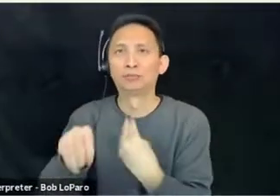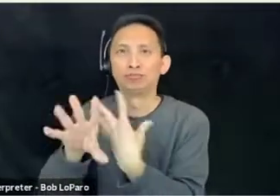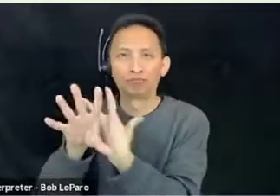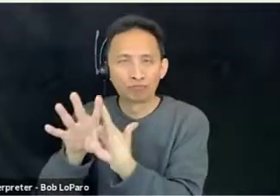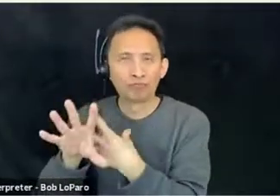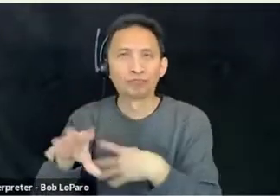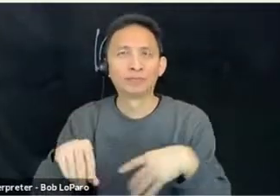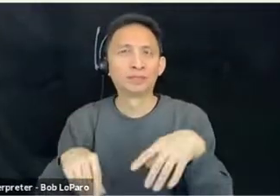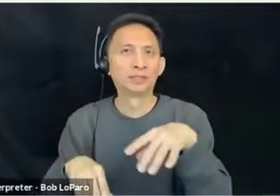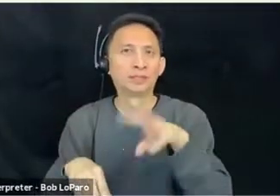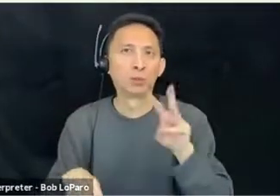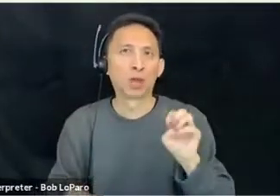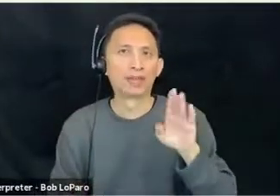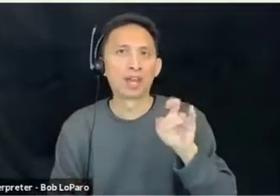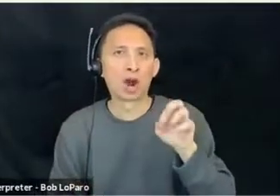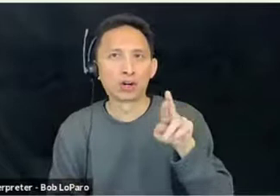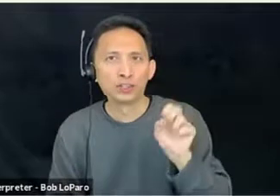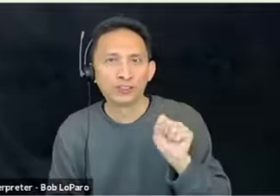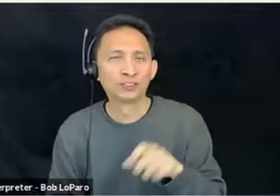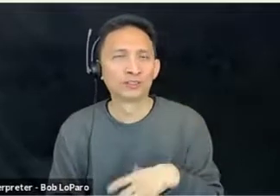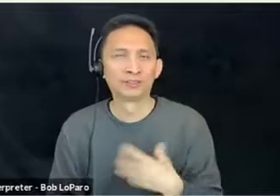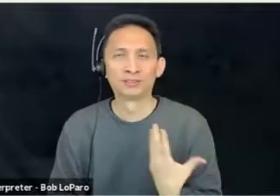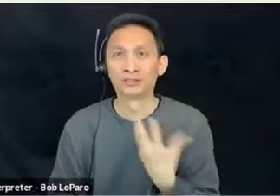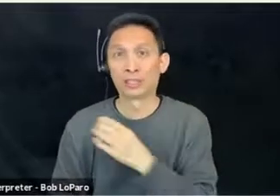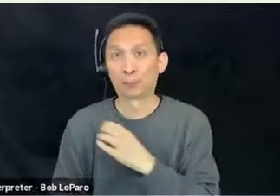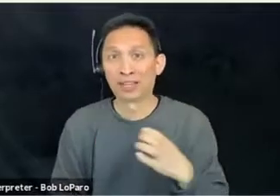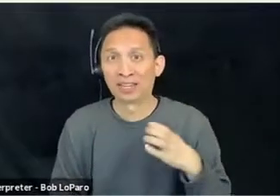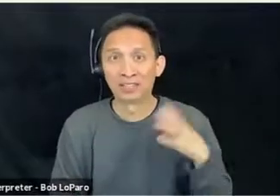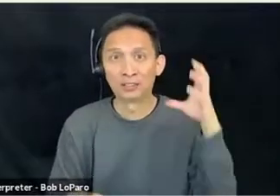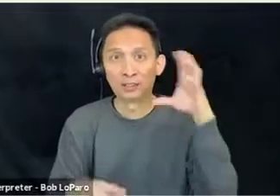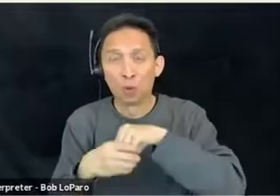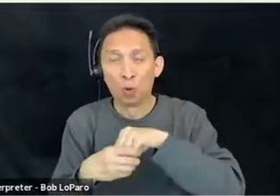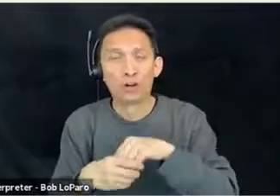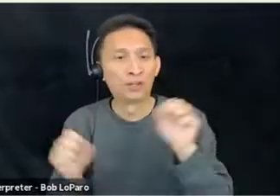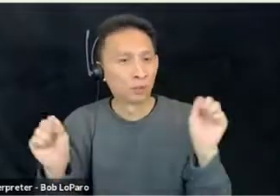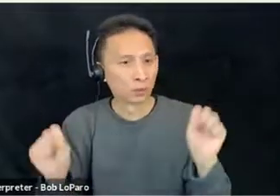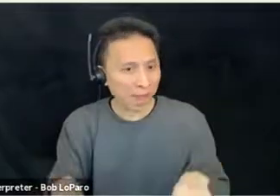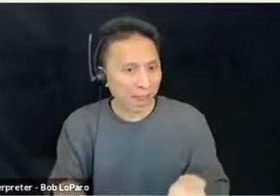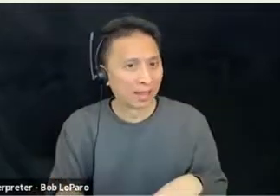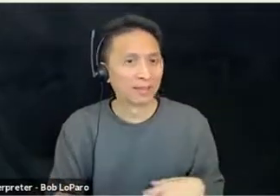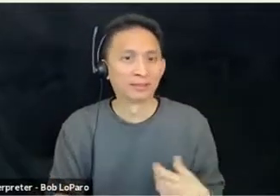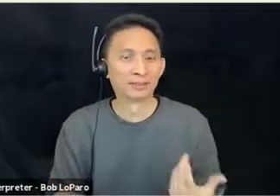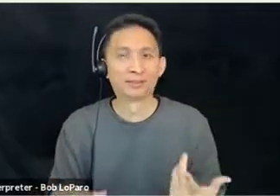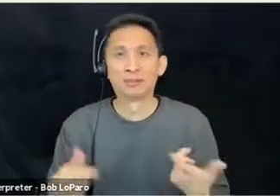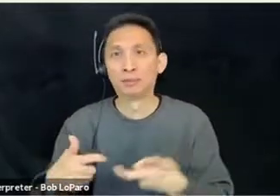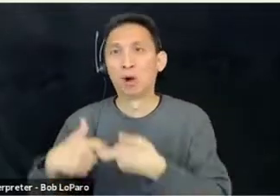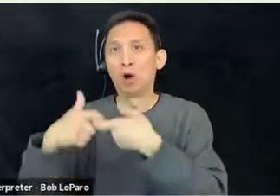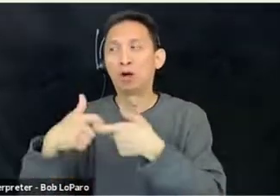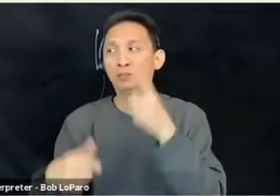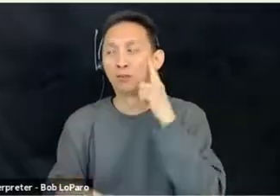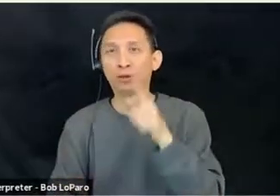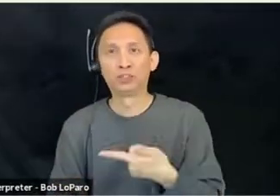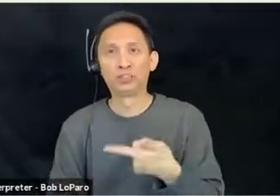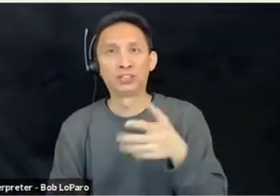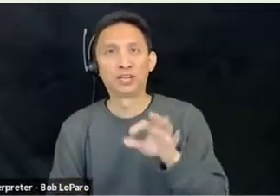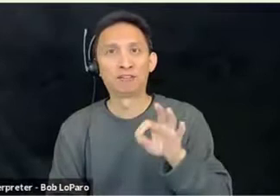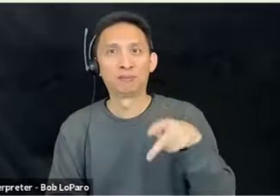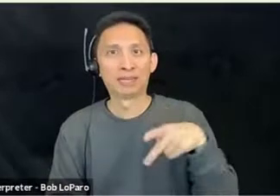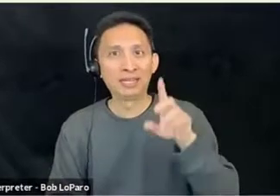We have several committees you can, that's all on our website. Again, we have Pause for the GFPD, big awareness day,